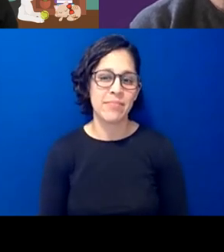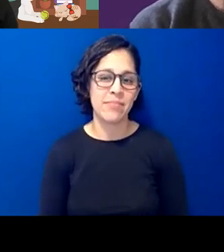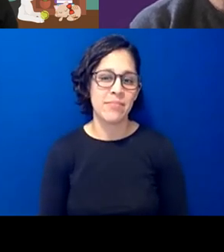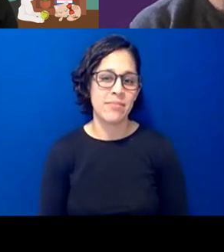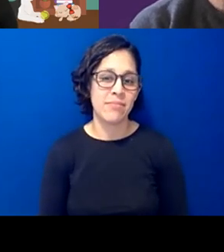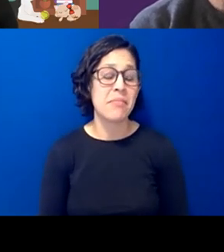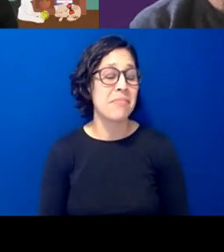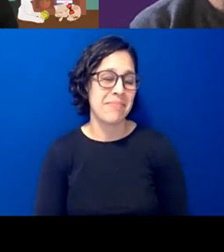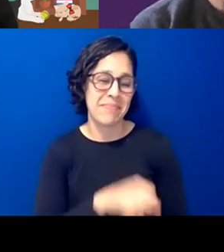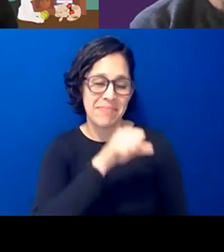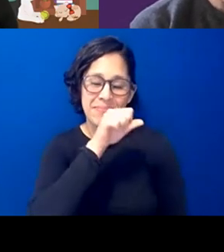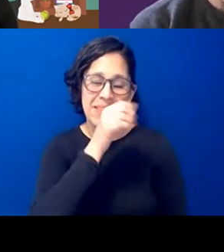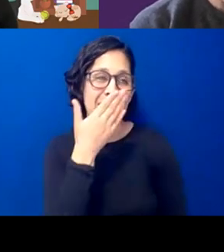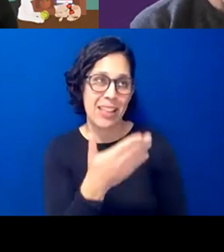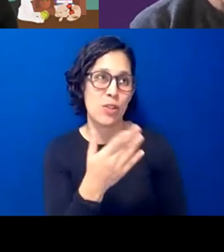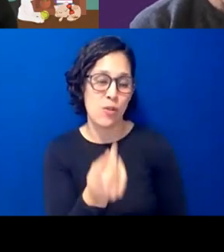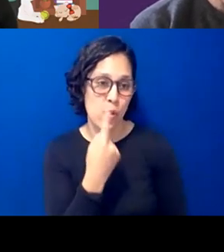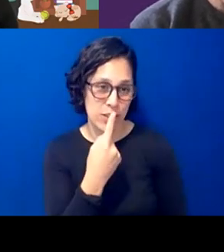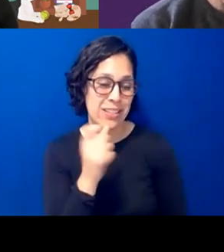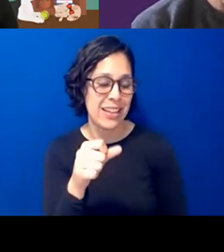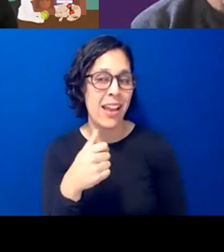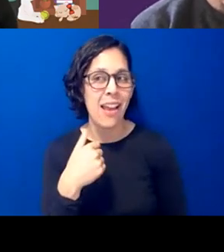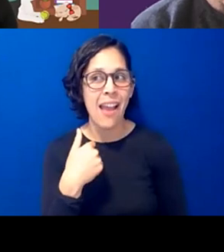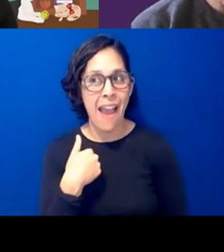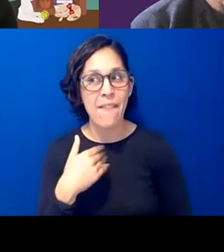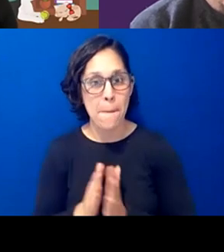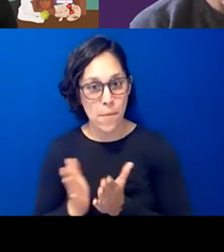Ghada Al-Masri: I love your question there's been a book inside of me about this that I.